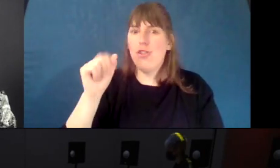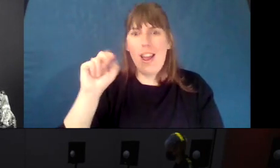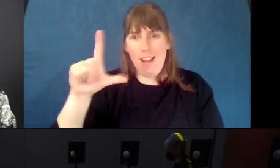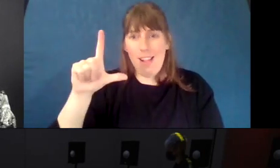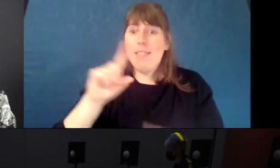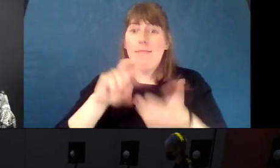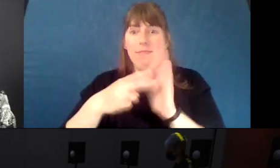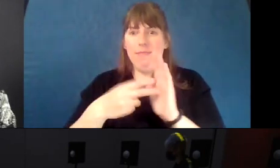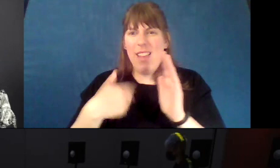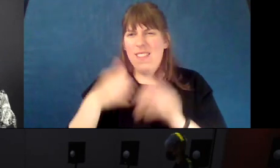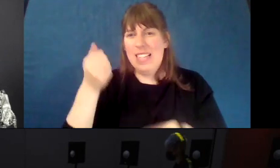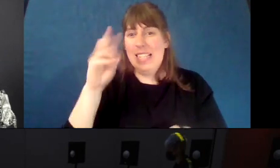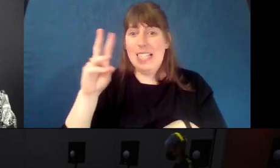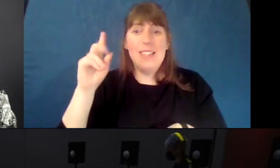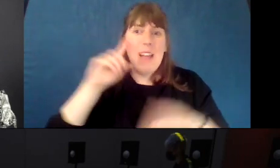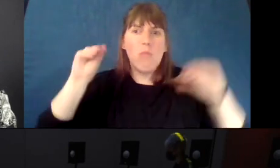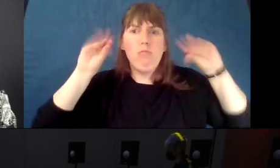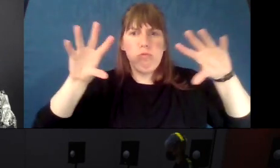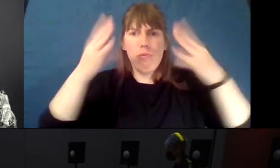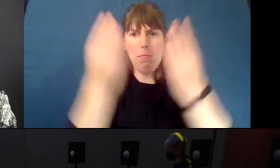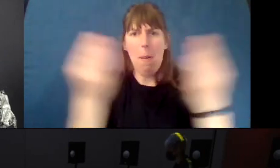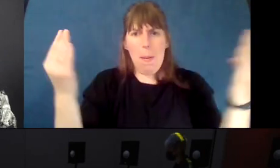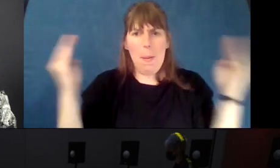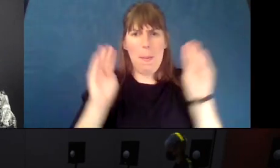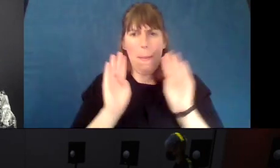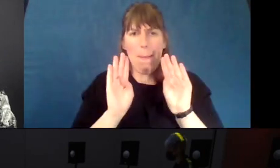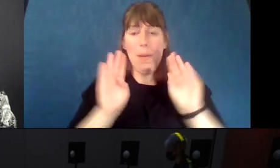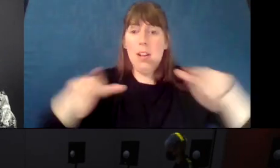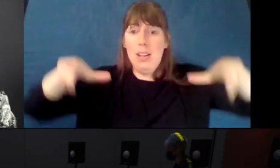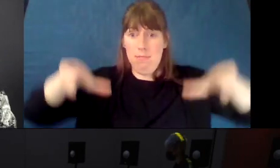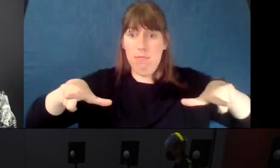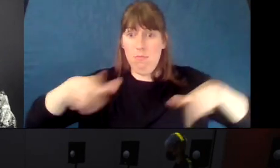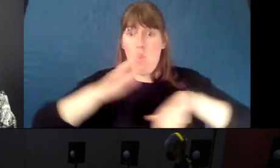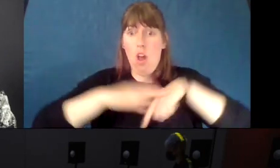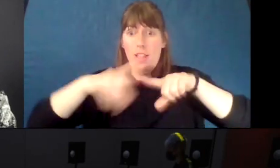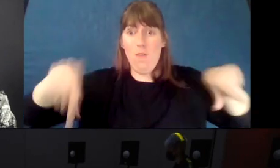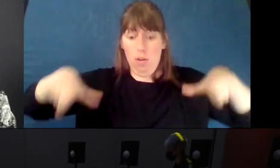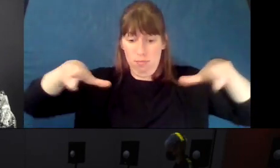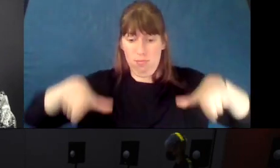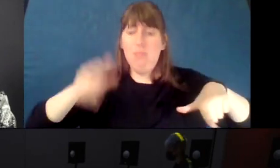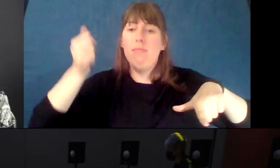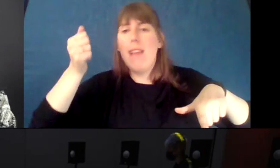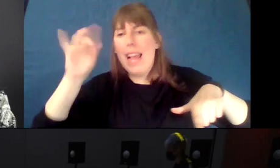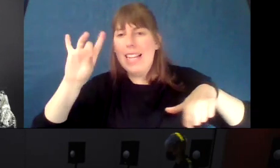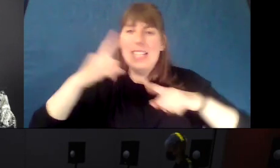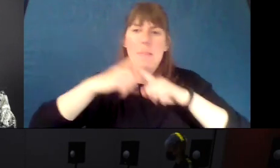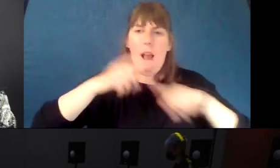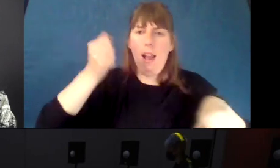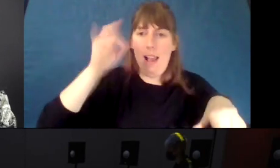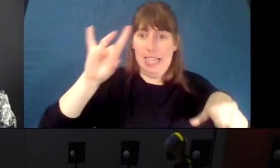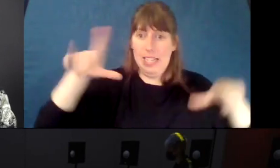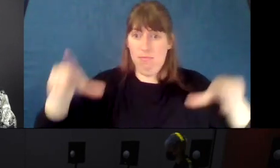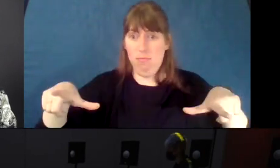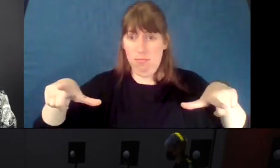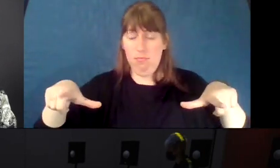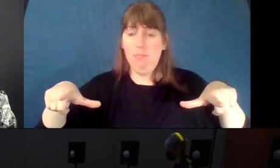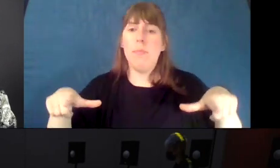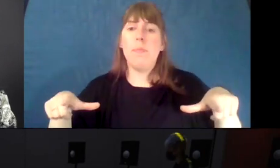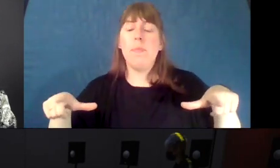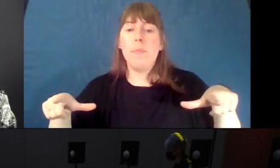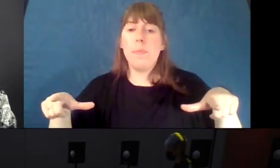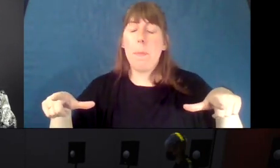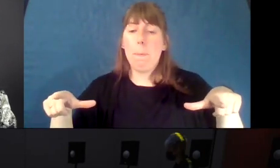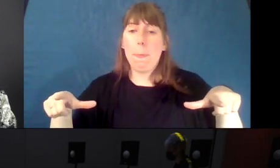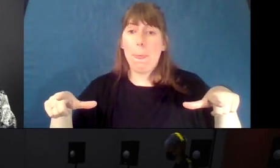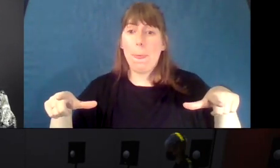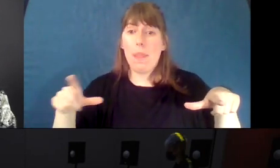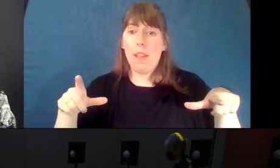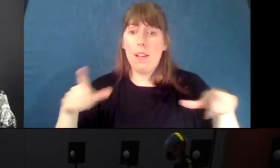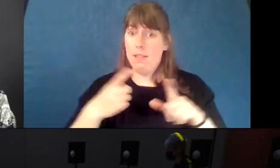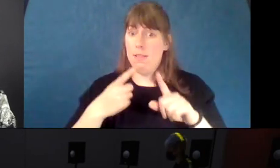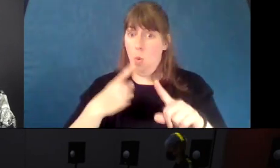around you and a floor projection that's 18' by 18' wide. And the idea behind this installation,